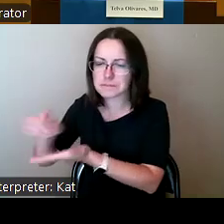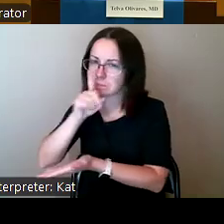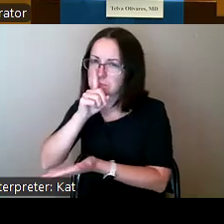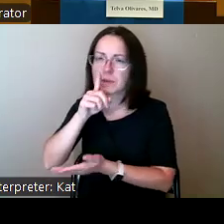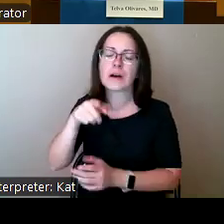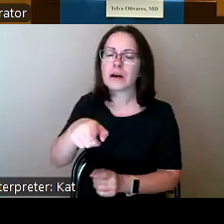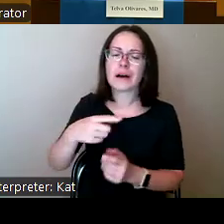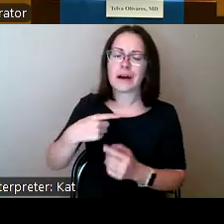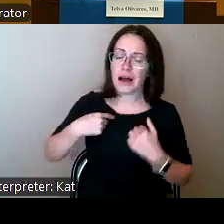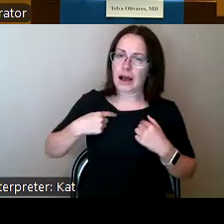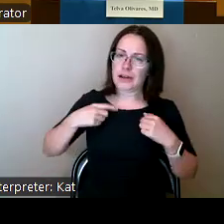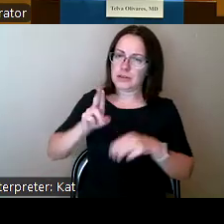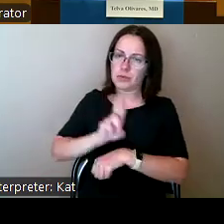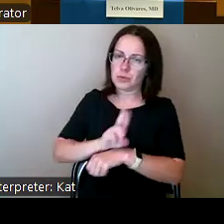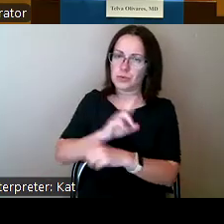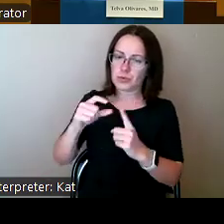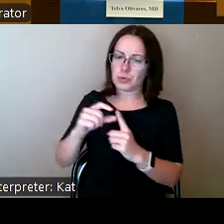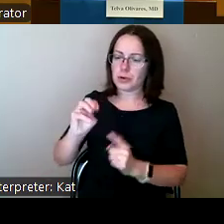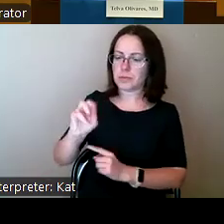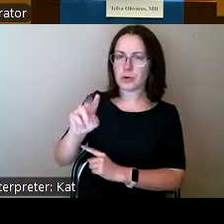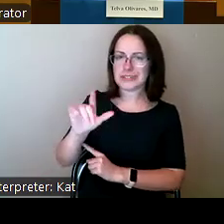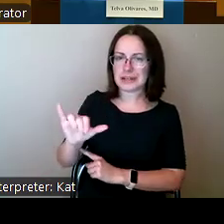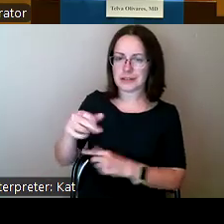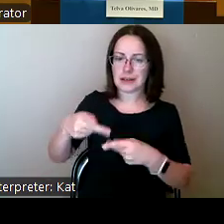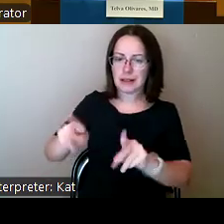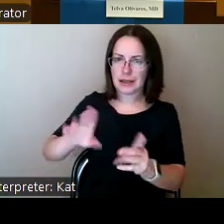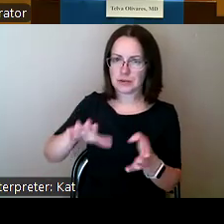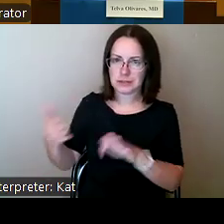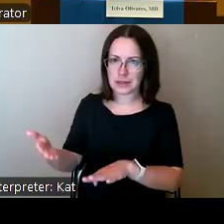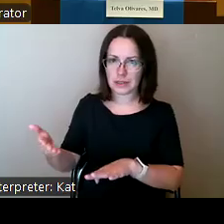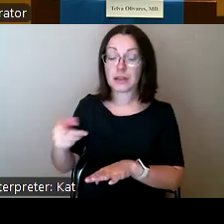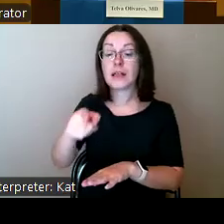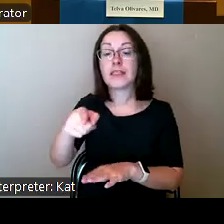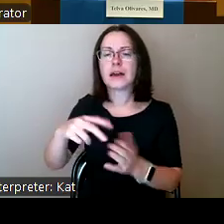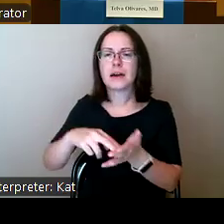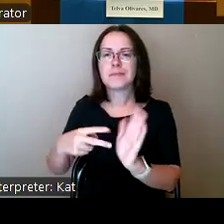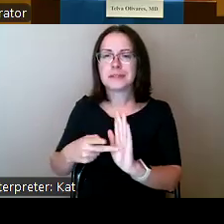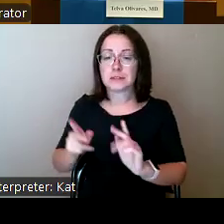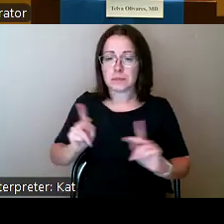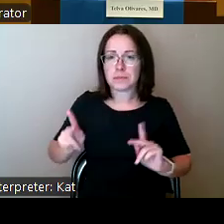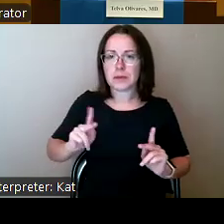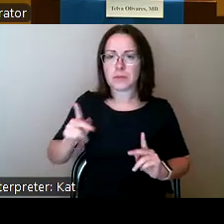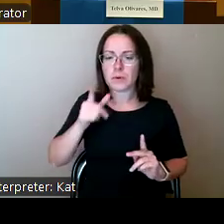calling mortality allowing deaths. These being deaths in people who are anticipating their death